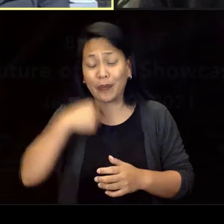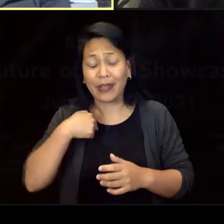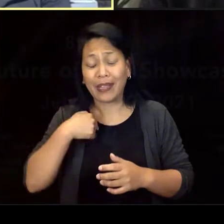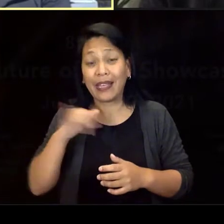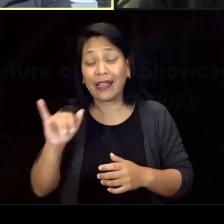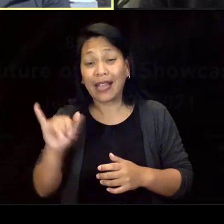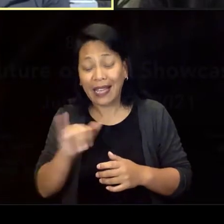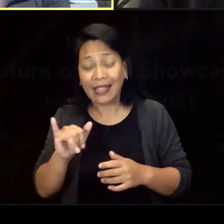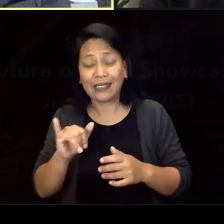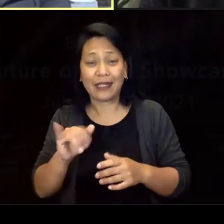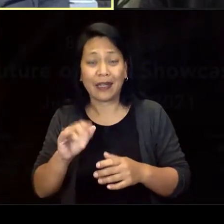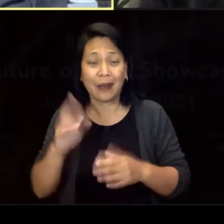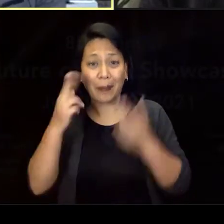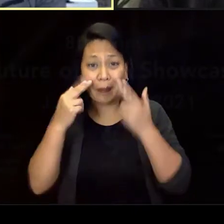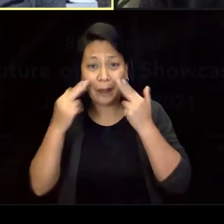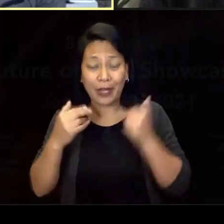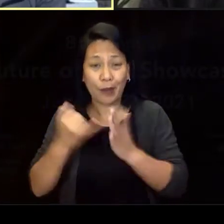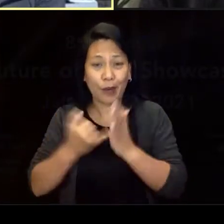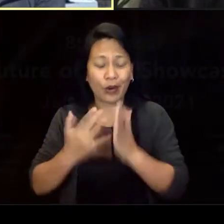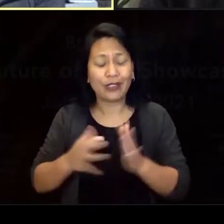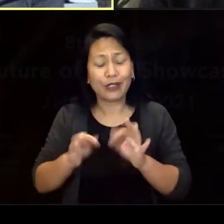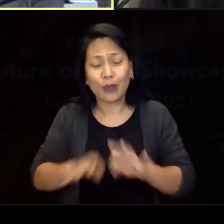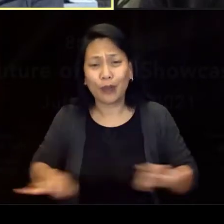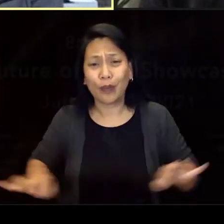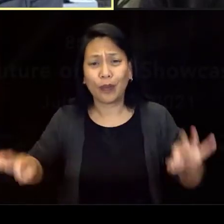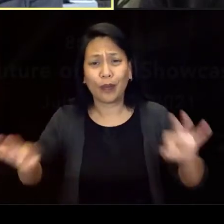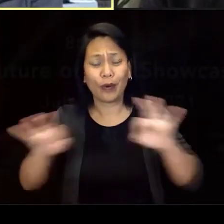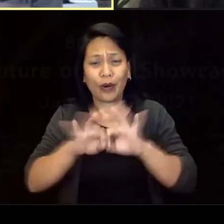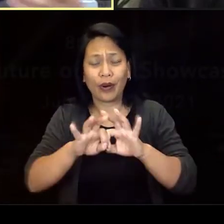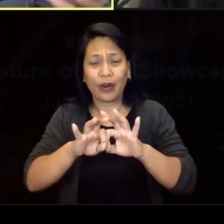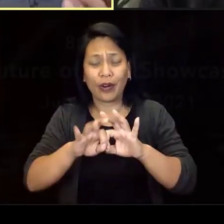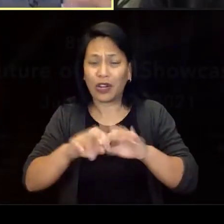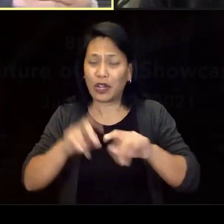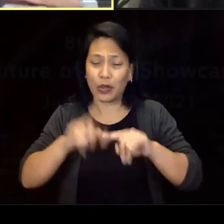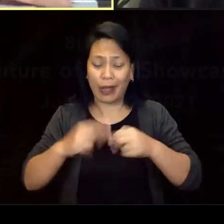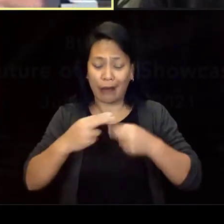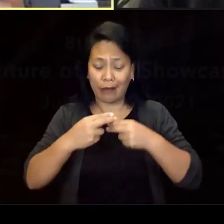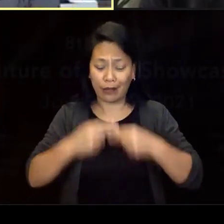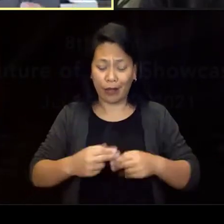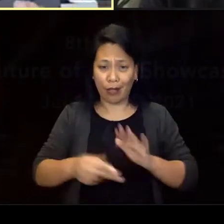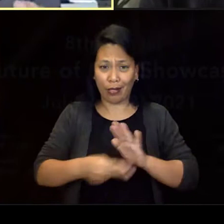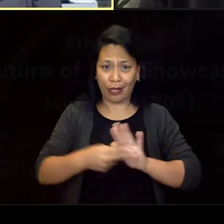I feel like you can't really call yourself a makeup artist if you're not even able to work on all skin tones.